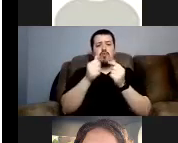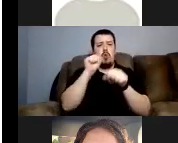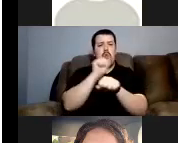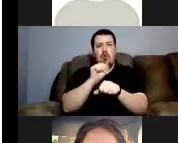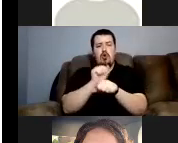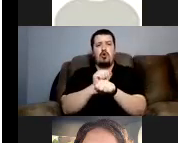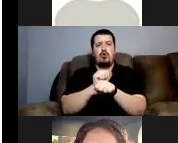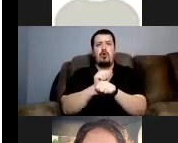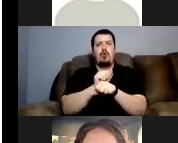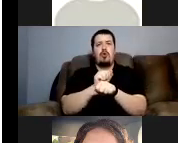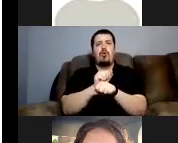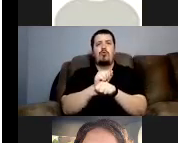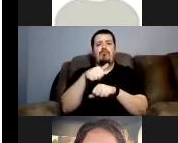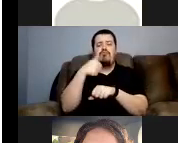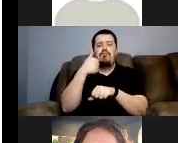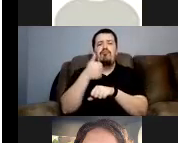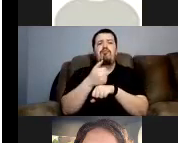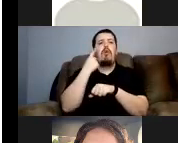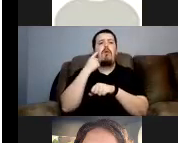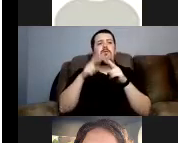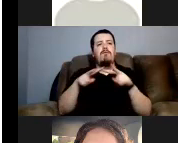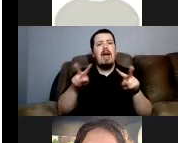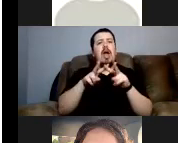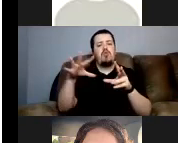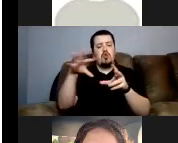create a society that values includes and supports people with disabilities.